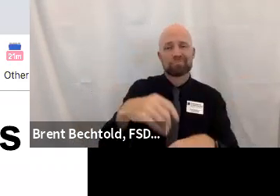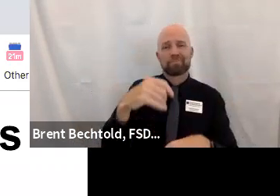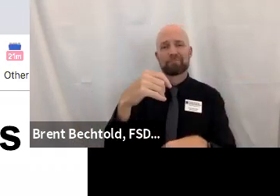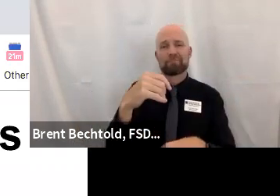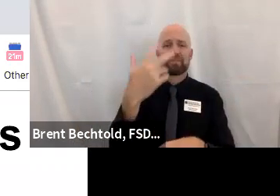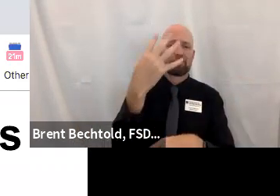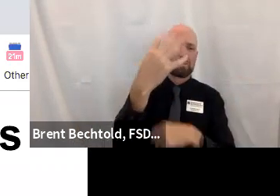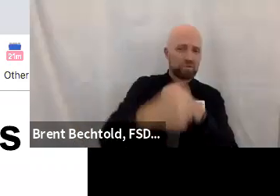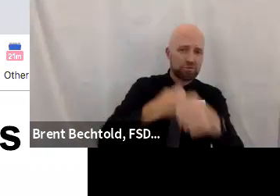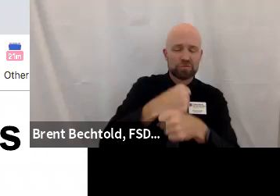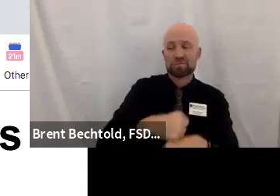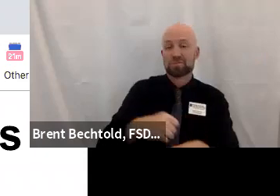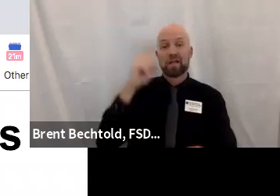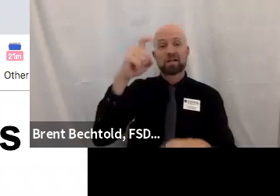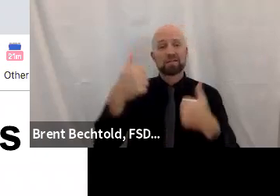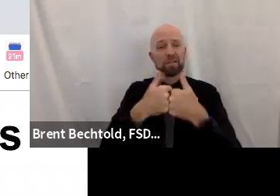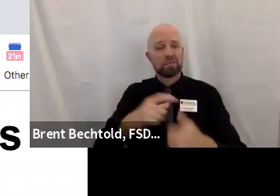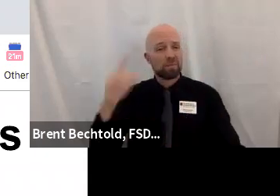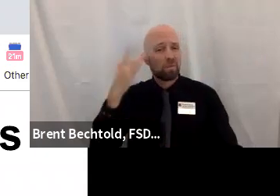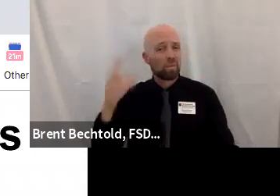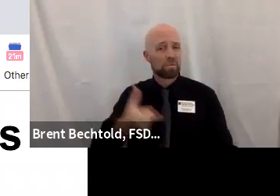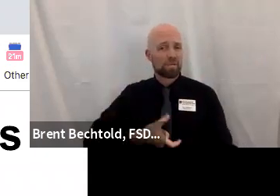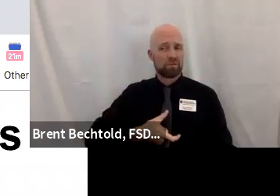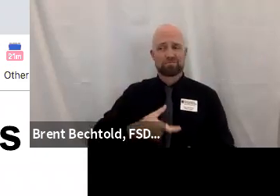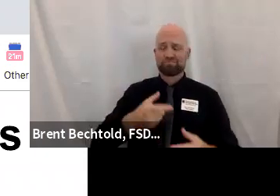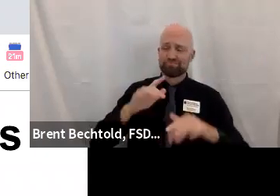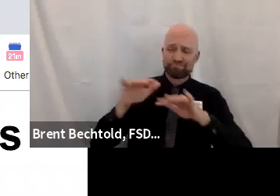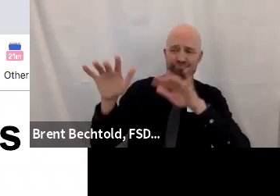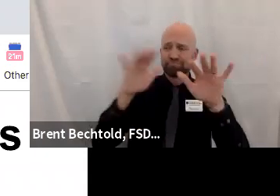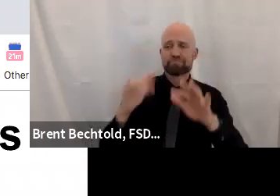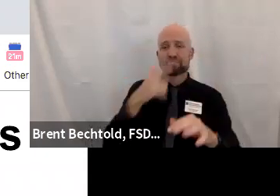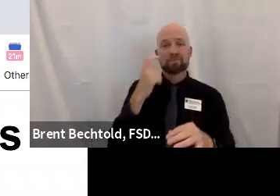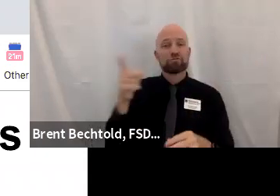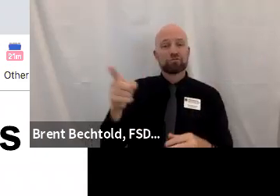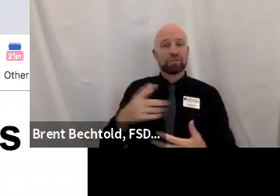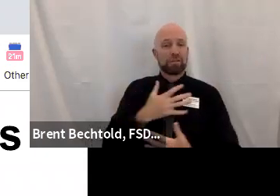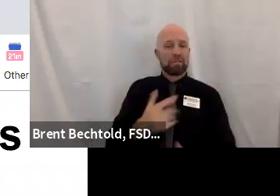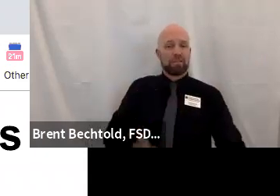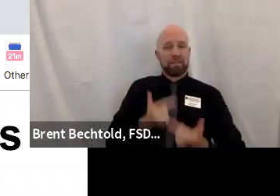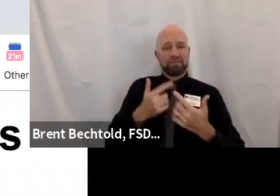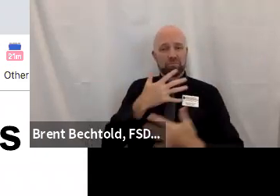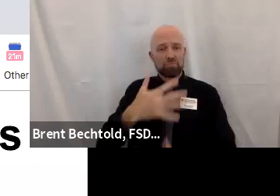She went on to win national, world championships, gold medals, all of these accolades.